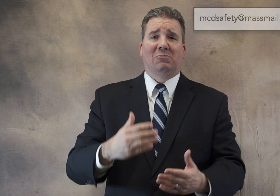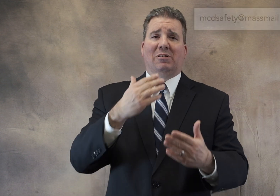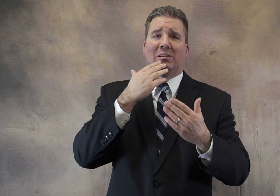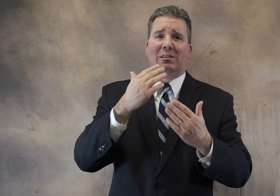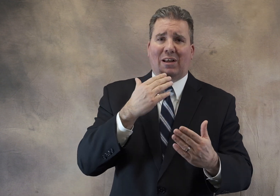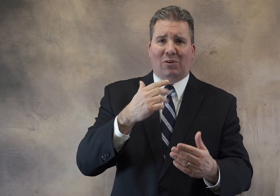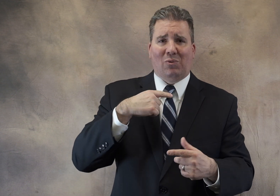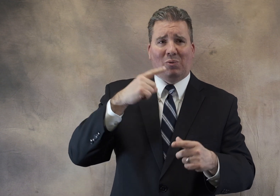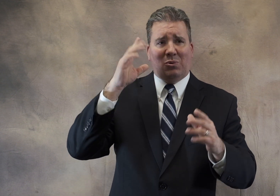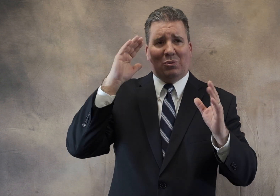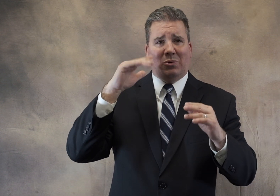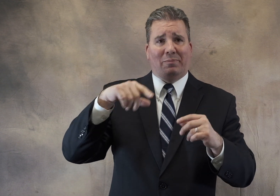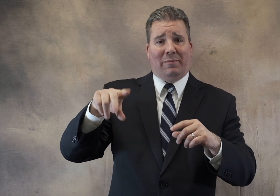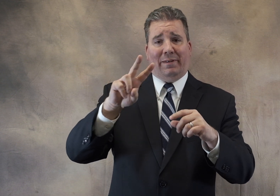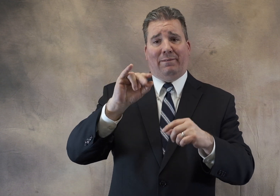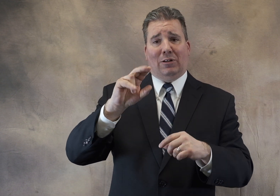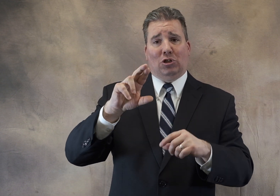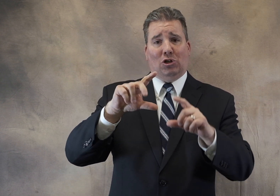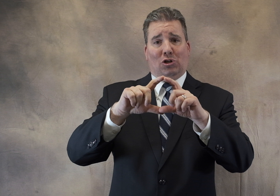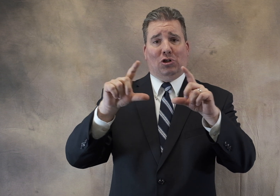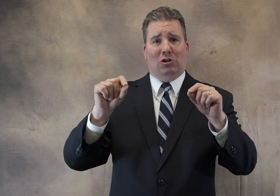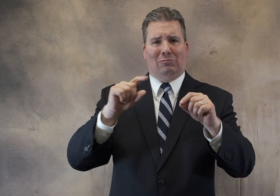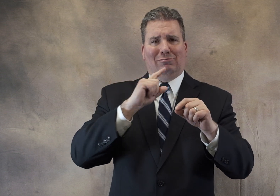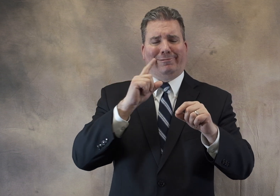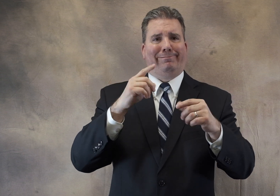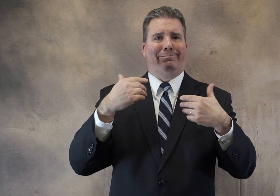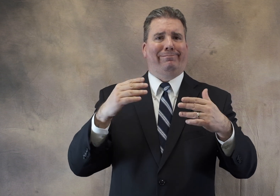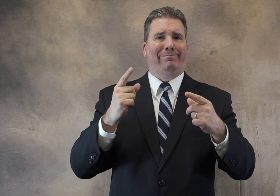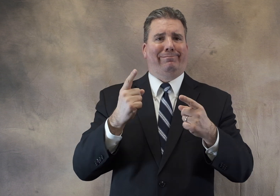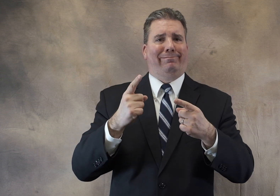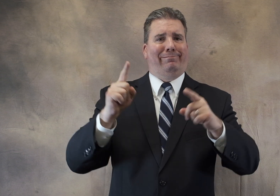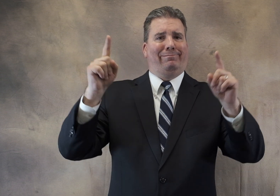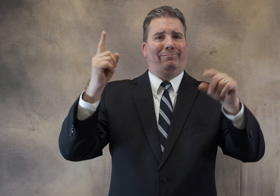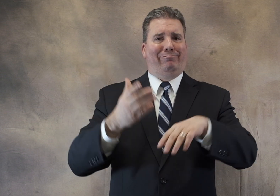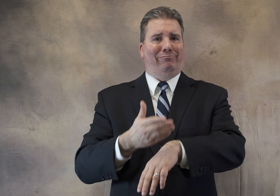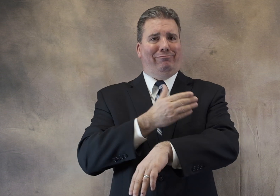Thank you; it is our sincere hope that the Visor Card will be beneficial to community